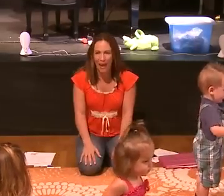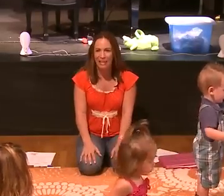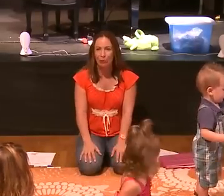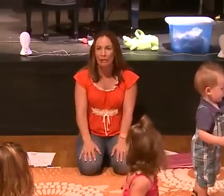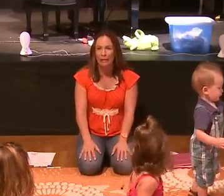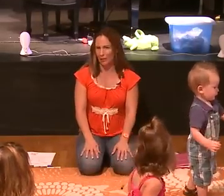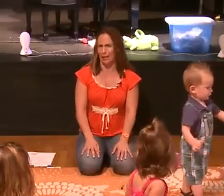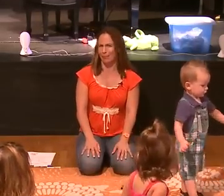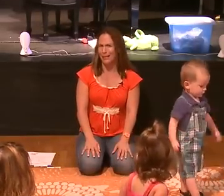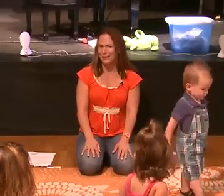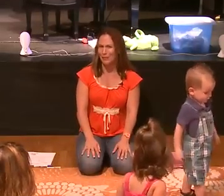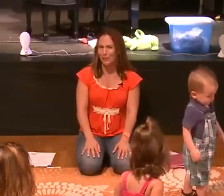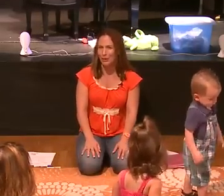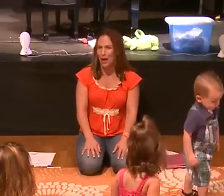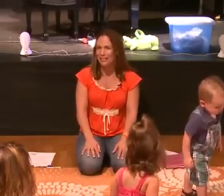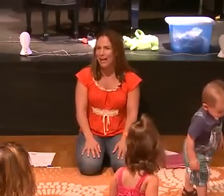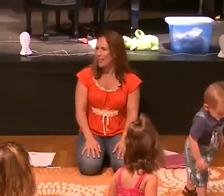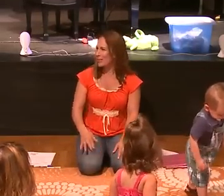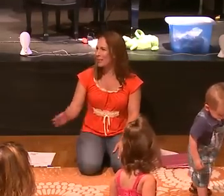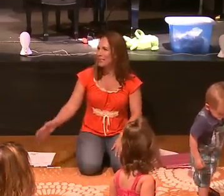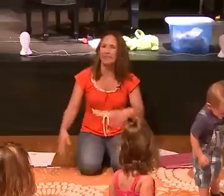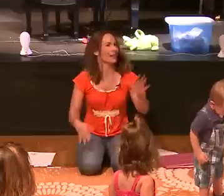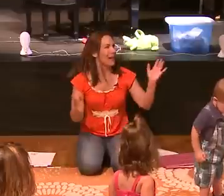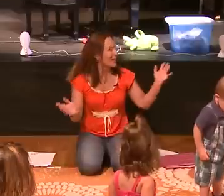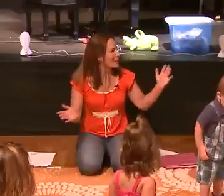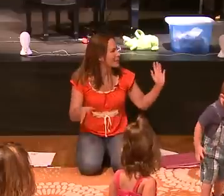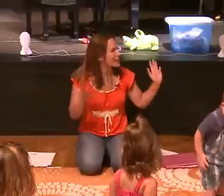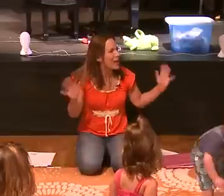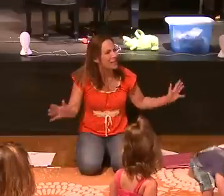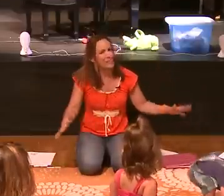Can we pay you? I was like what? I was so shocked. They said please and they said it's awesome.